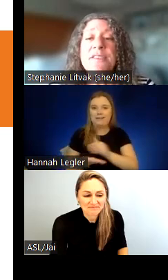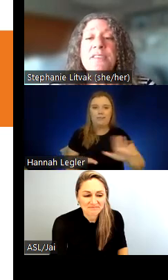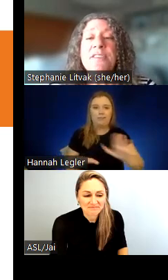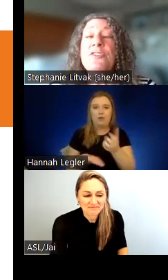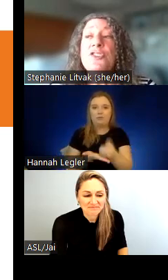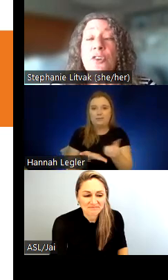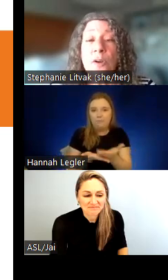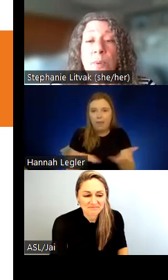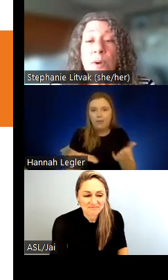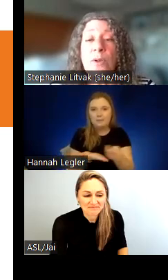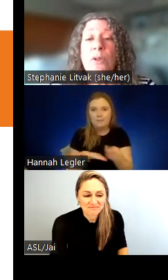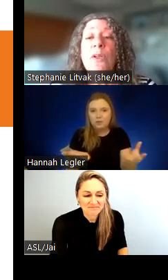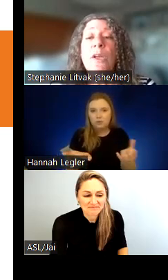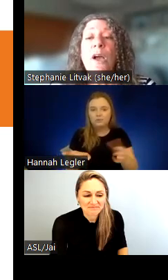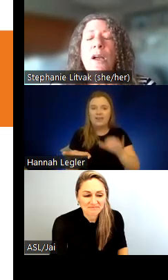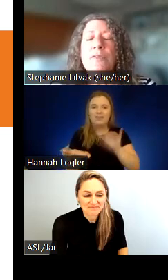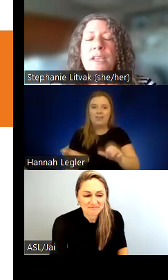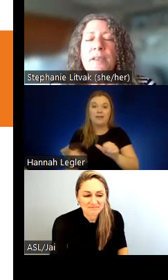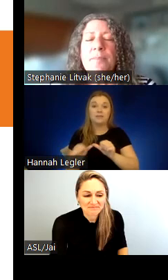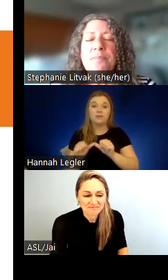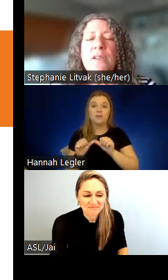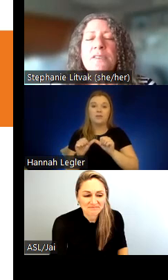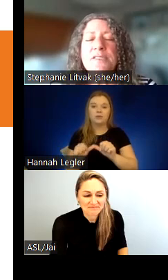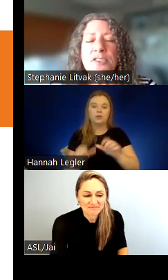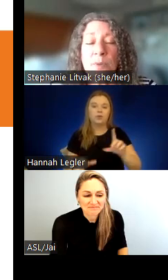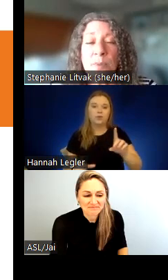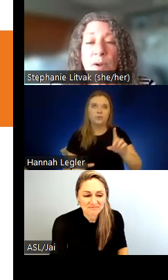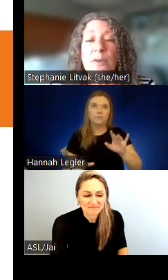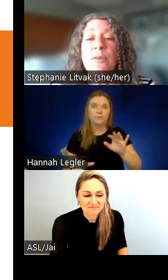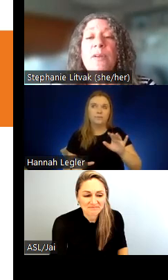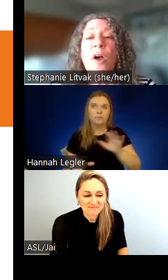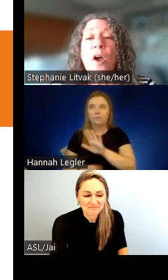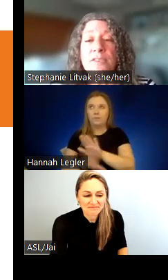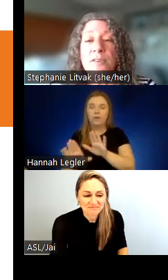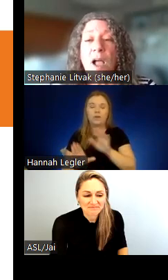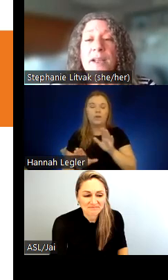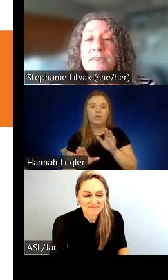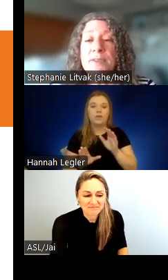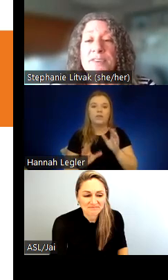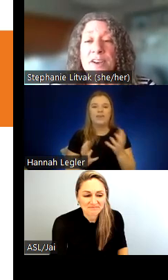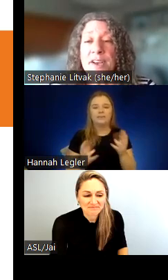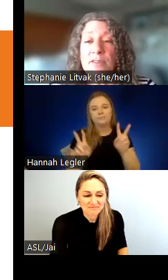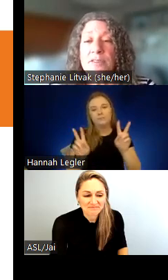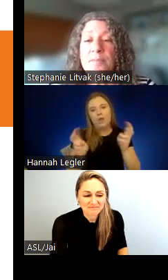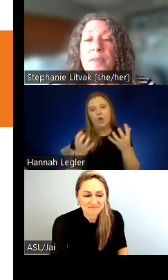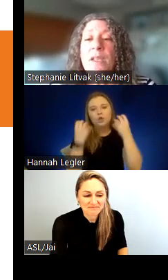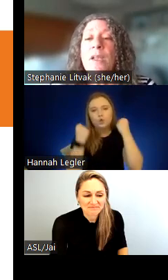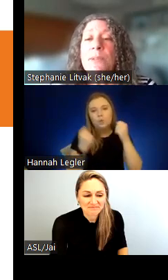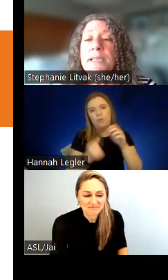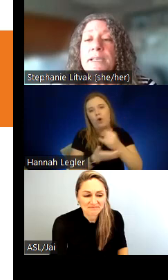This is the nondurable, the consumable art supplies and materials.